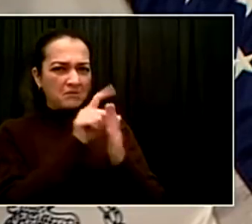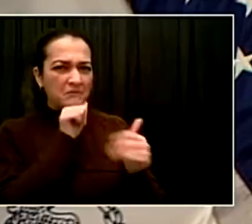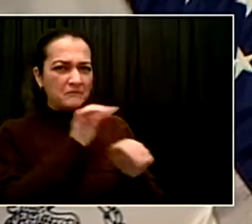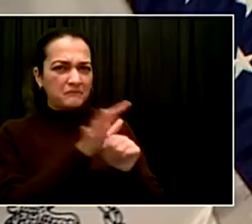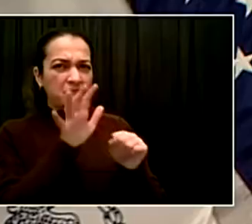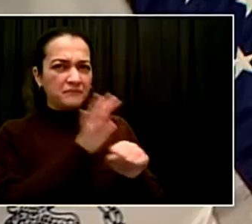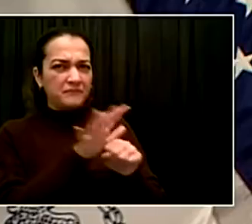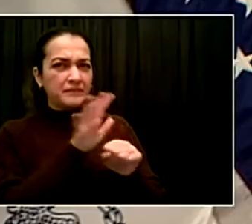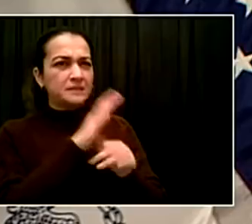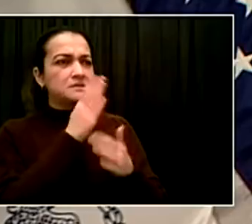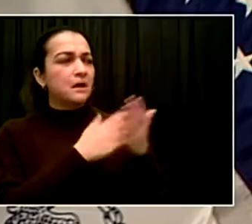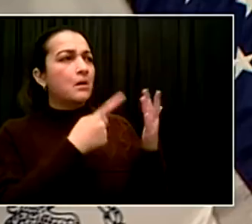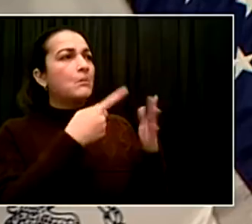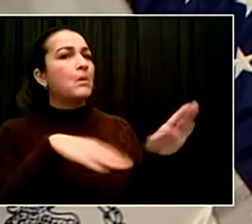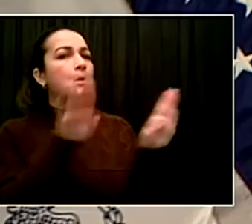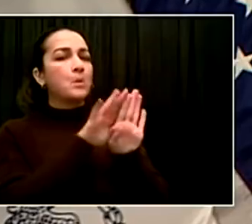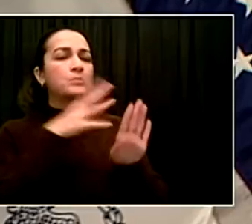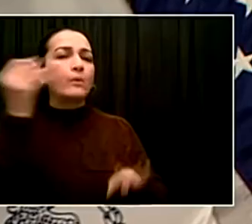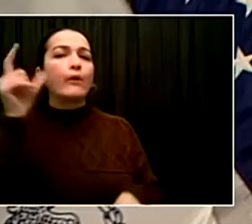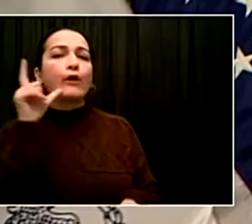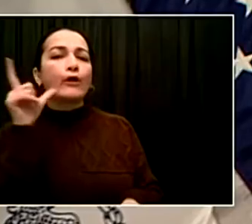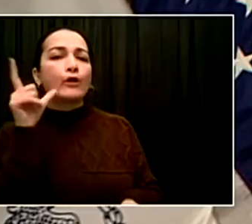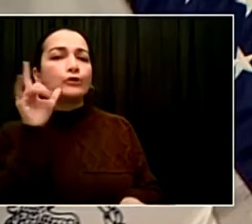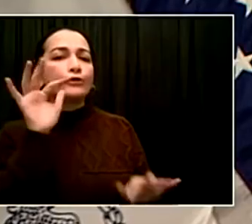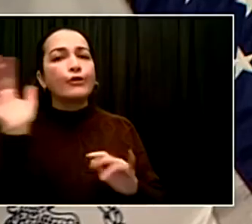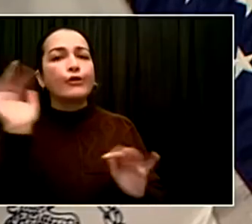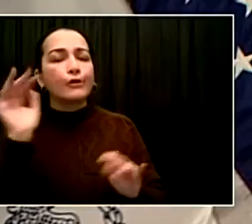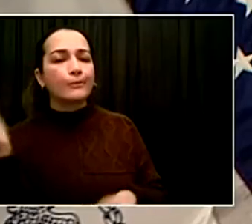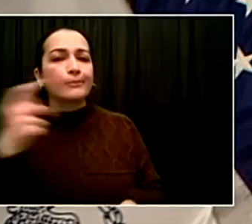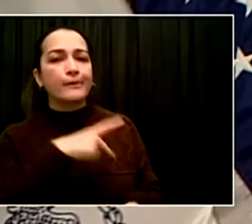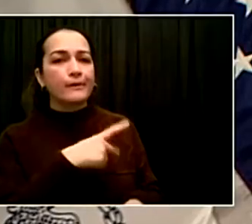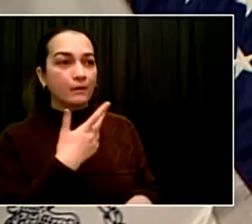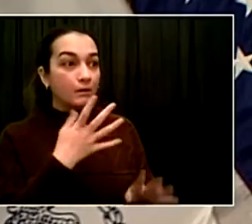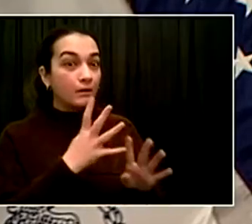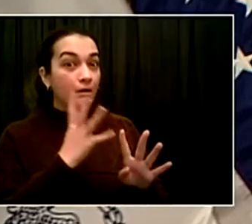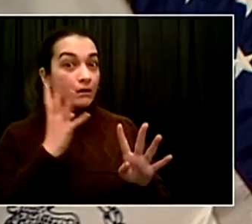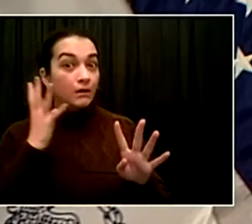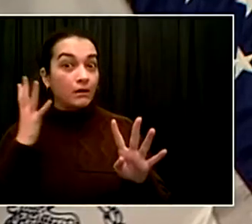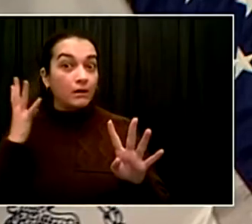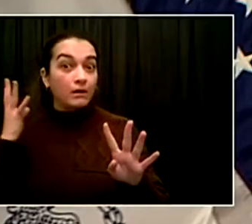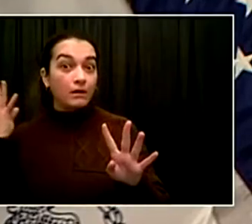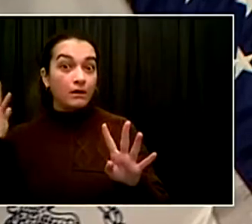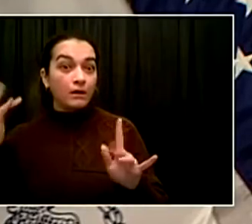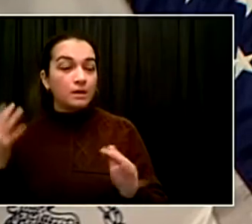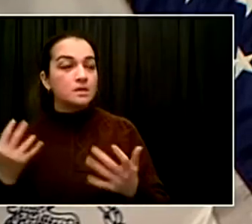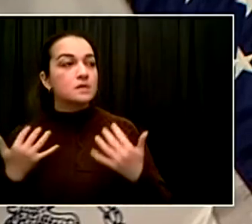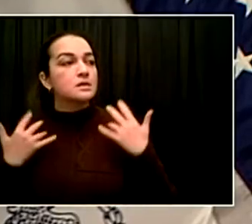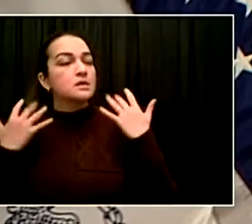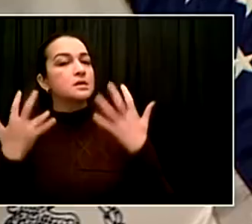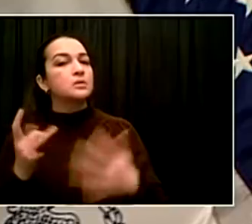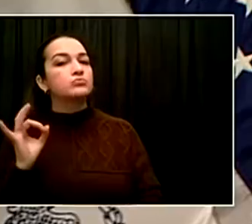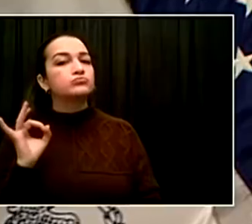FOLKS ONLINE HAVE BEEN TOLD LEFTENNING THE WAIT TIMES ACROSS THE ZIT CITY. WHAT'S BEING DONE TO SUPERVISE